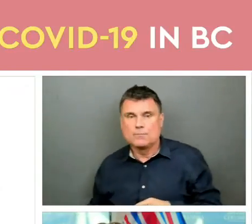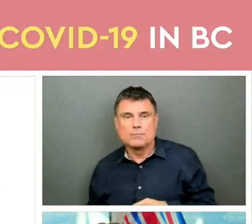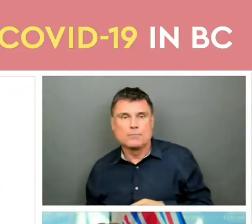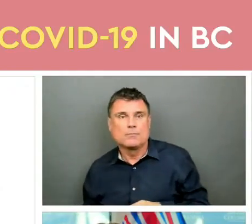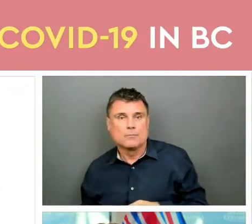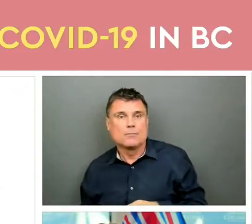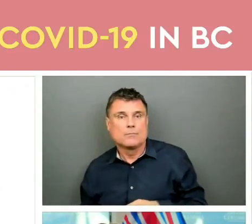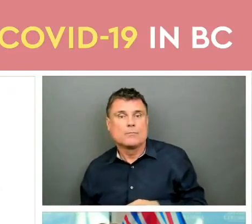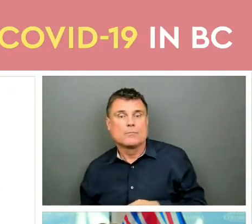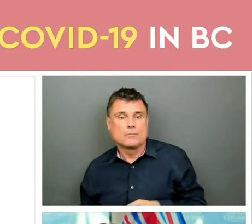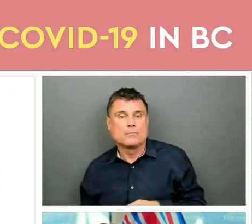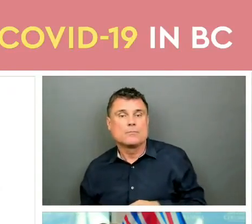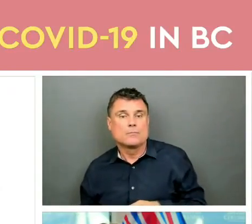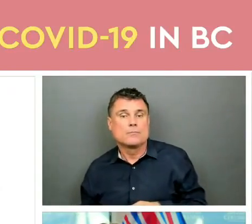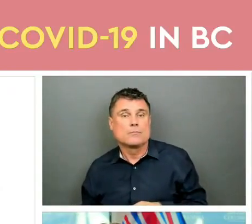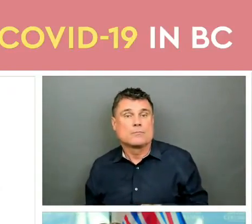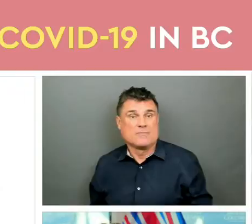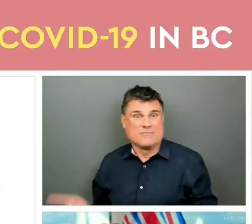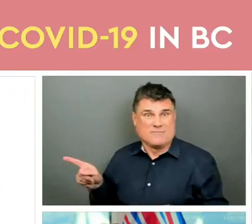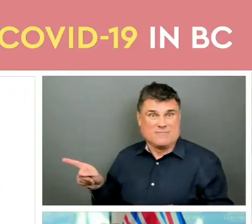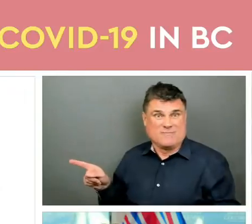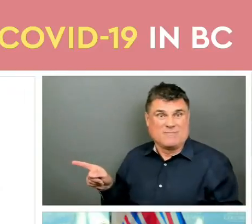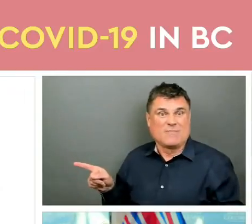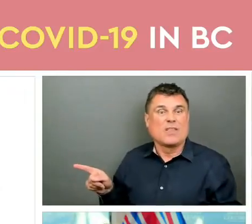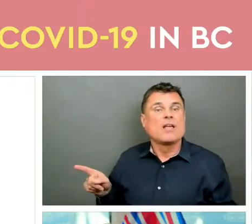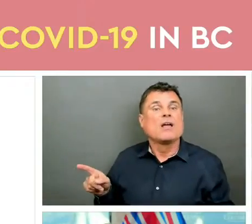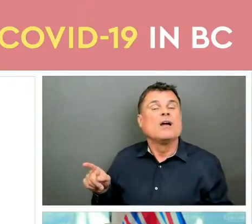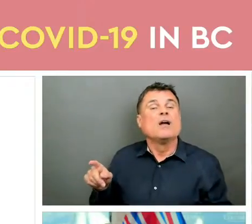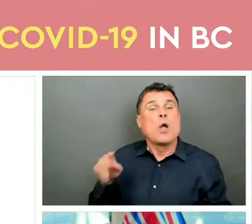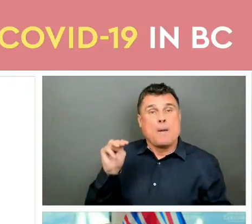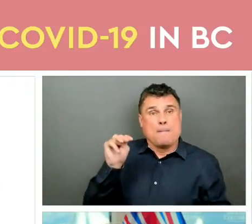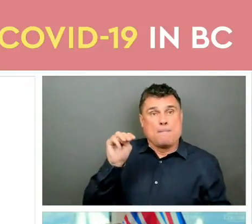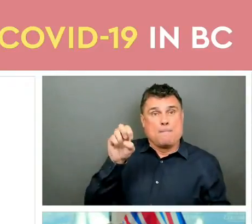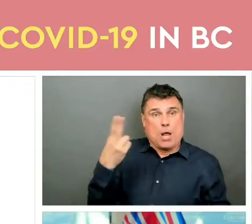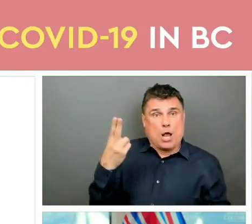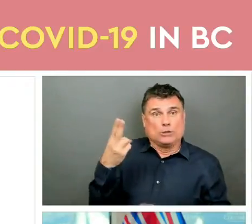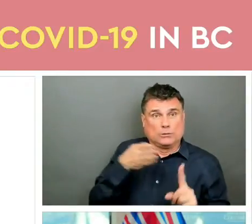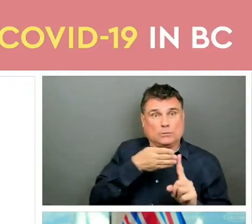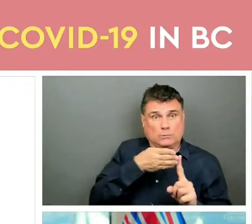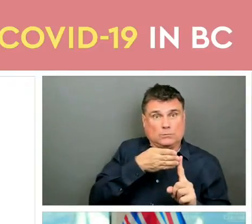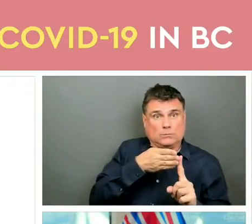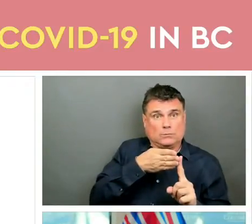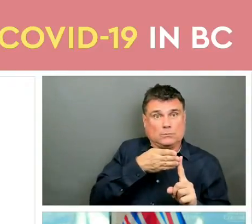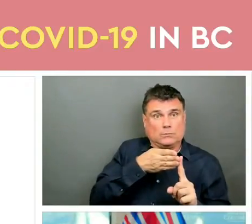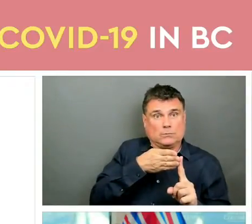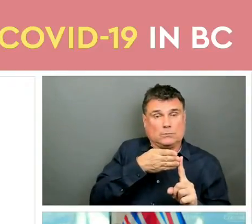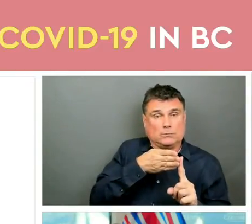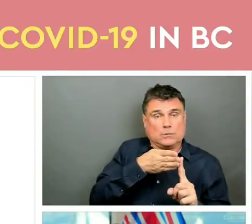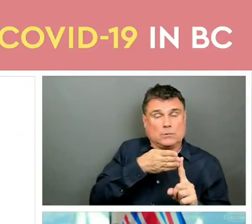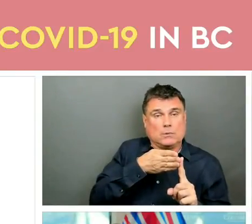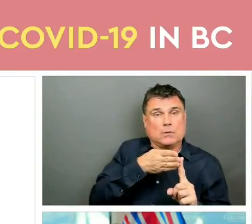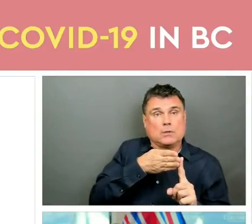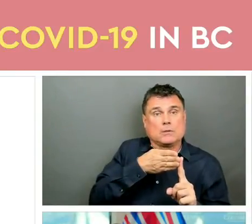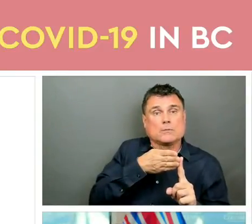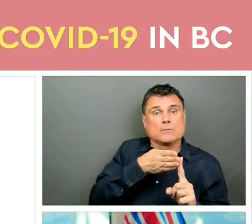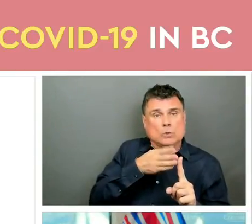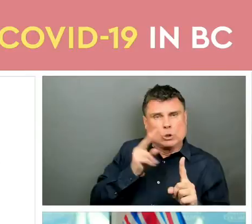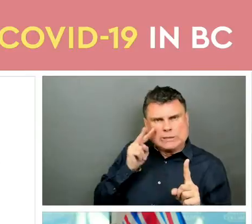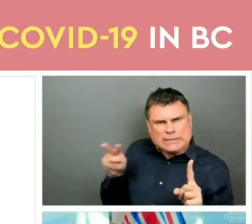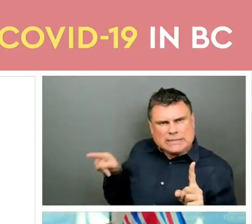is really over the month of March, to see if there has been a difference since we started to see that increasing rate,